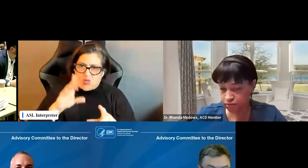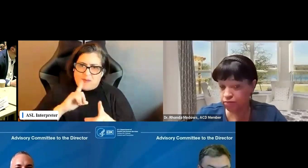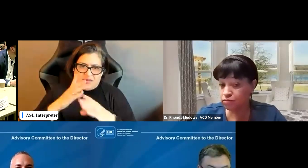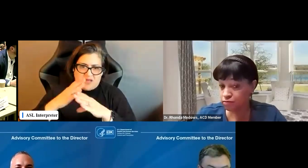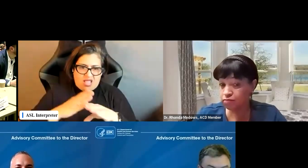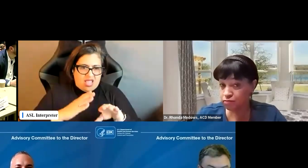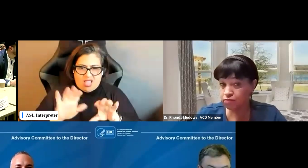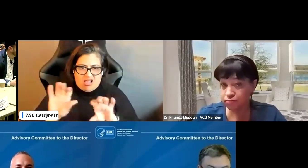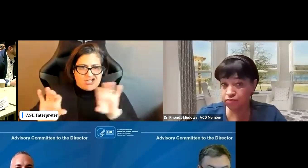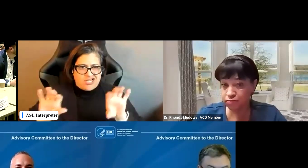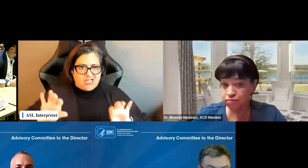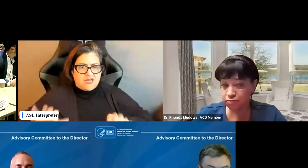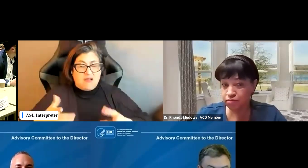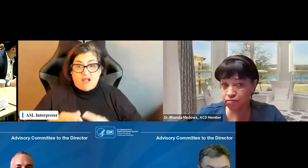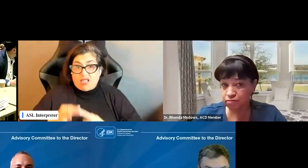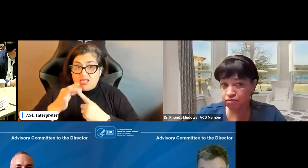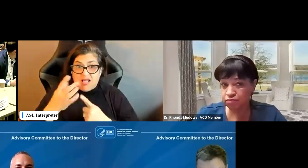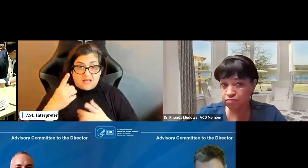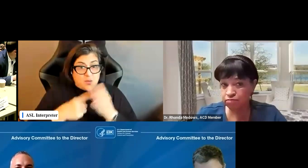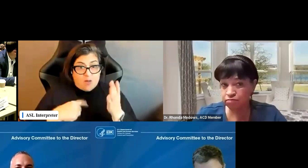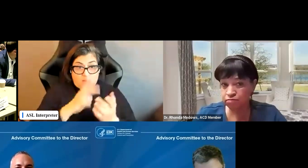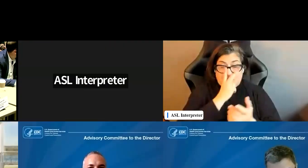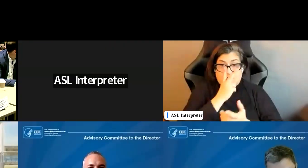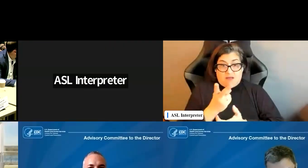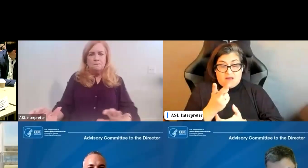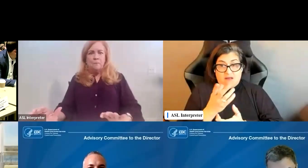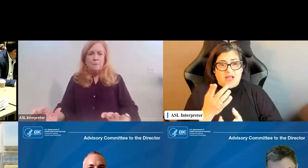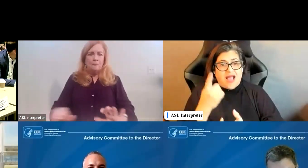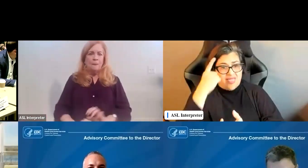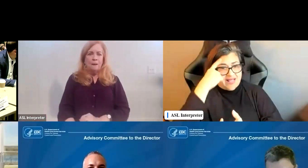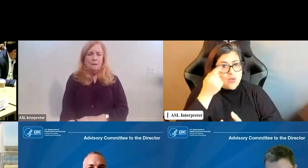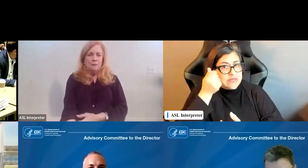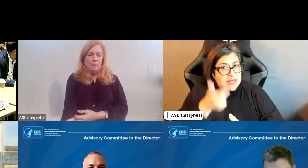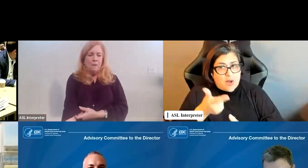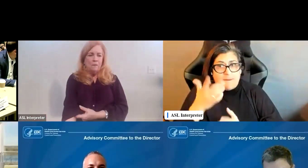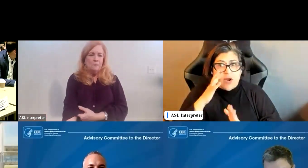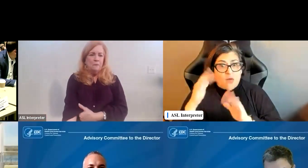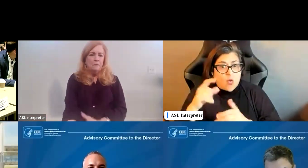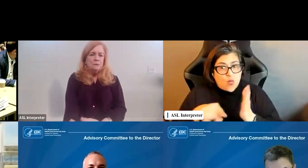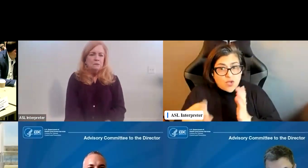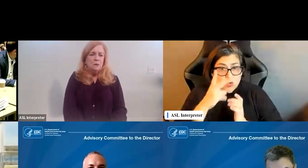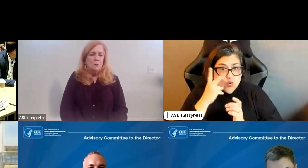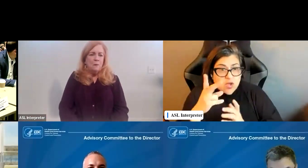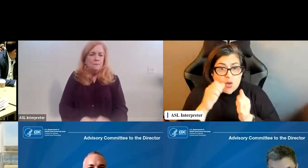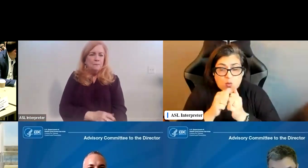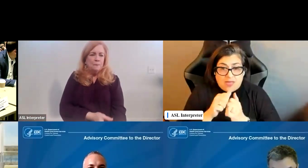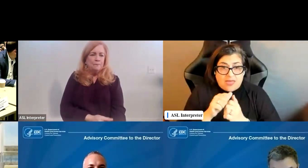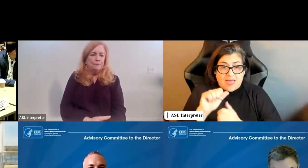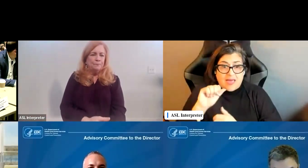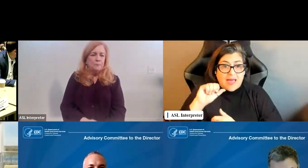I don't, unless there's something like what we saw, I think a glimmer of hope in here though, too, is what you saw with Apple and Google working on exposure notification,